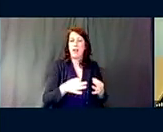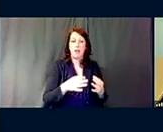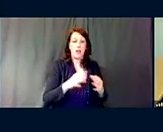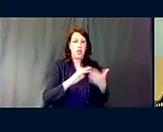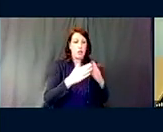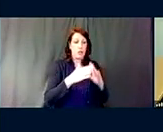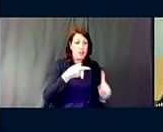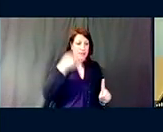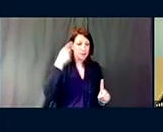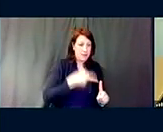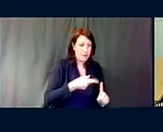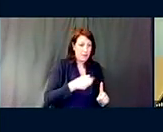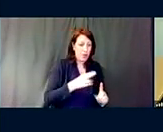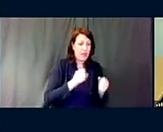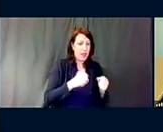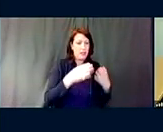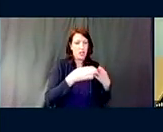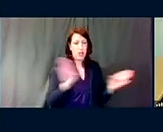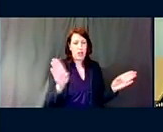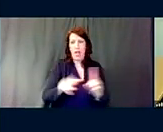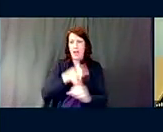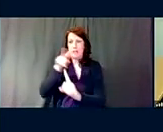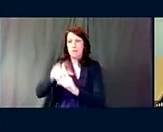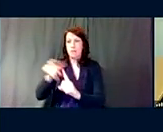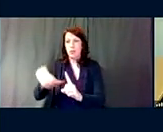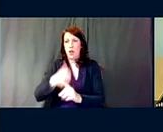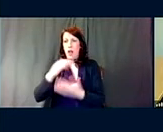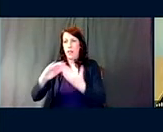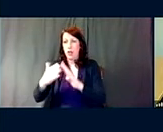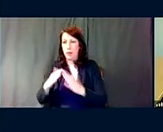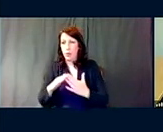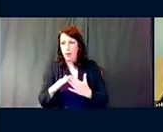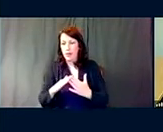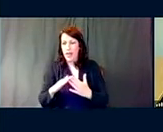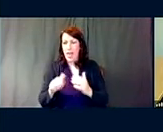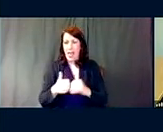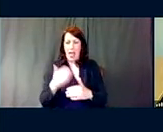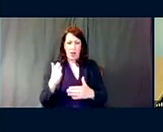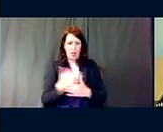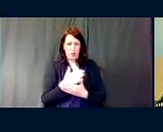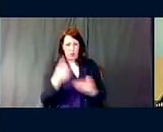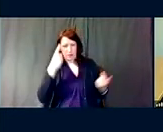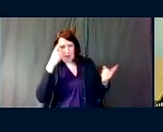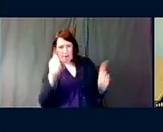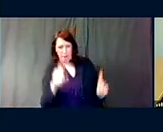FINDINGS ARE COMMUNITY SPECIFIC VERSUS GENERALIZABLE TO OTHER COMMUNITIES? AND HOW DO YOU COMPROMISE